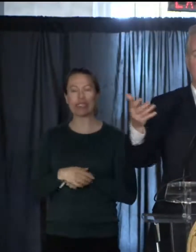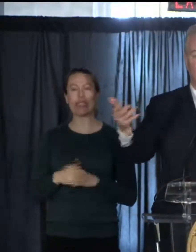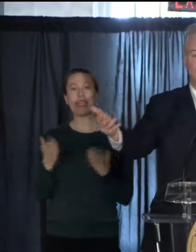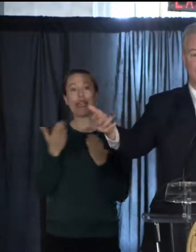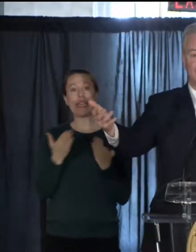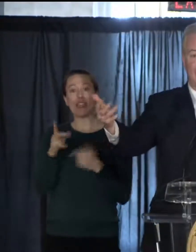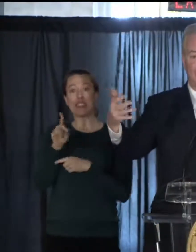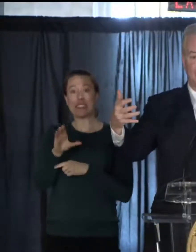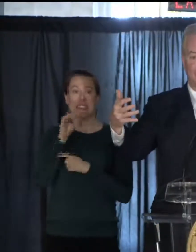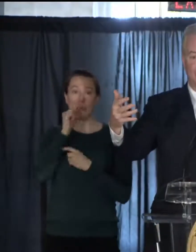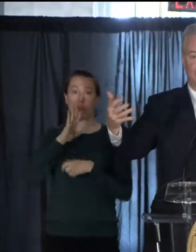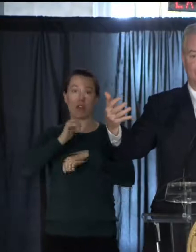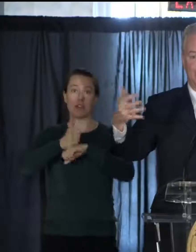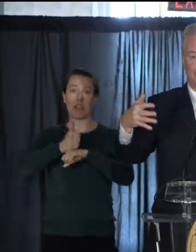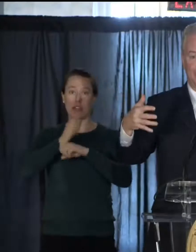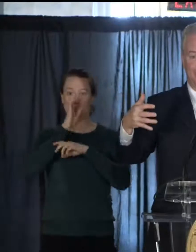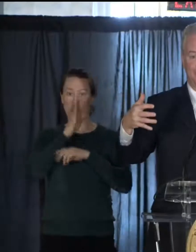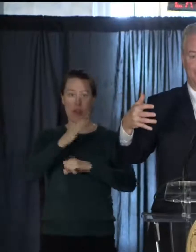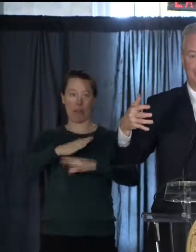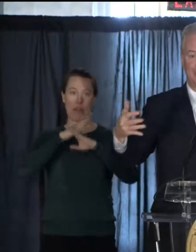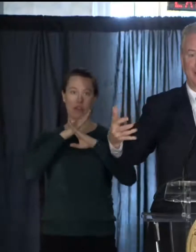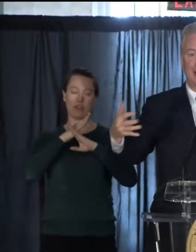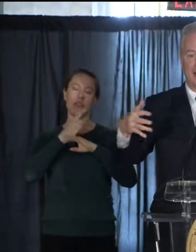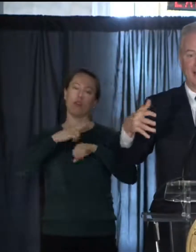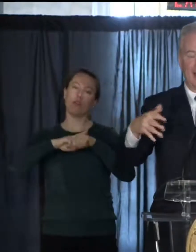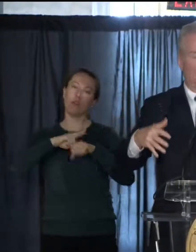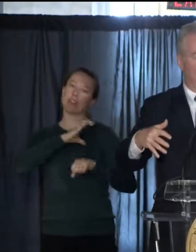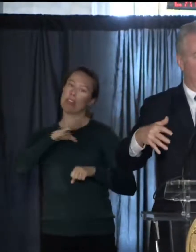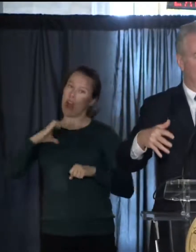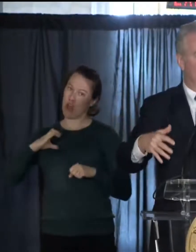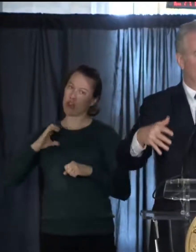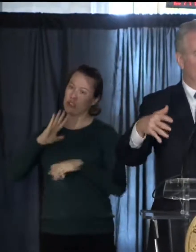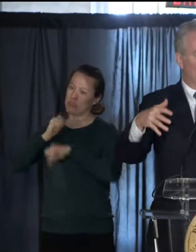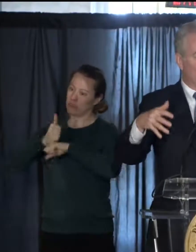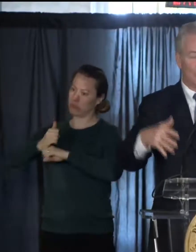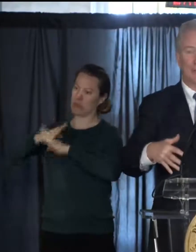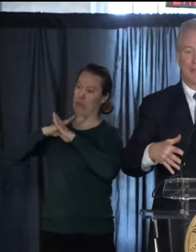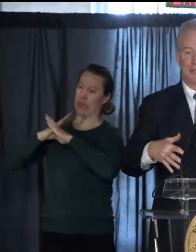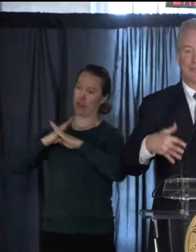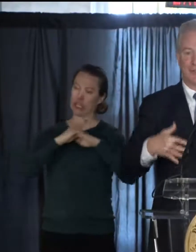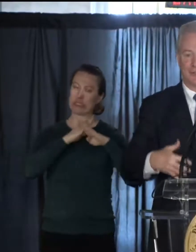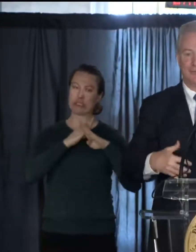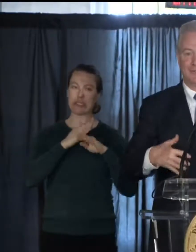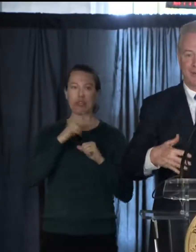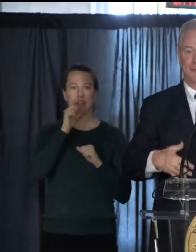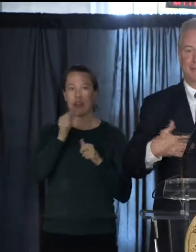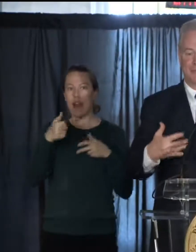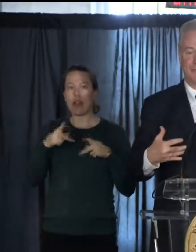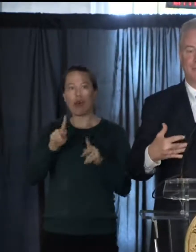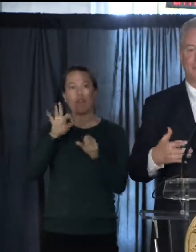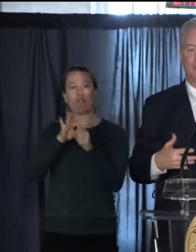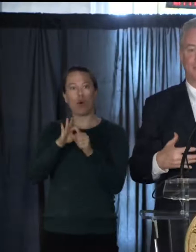OF COURSE THE CONGRESS HAS PUT UP BARRIERS BY NOT ALLOWING VOTING RIGHTS FOR THE REPRESENTATIVE FROM THE DISTRICT